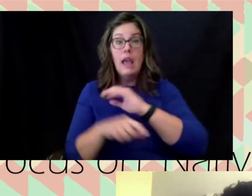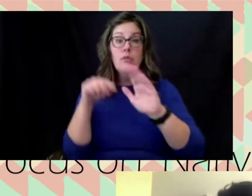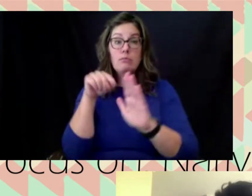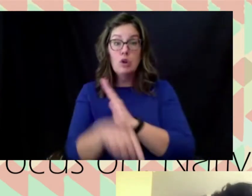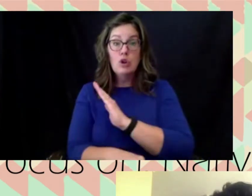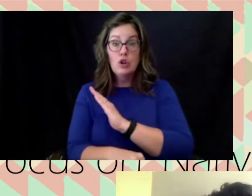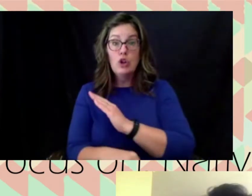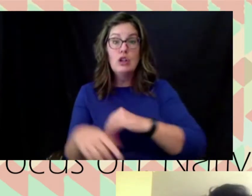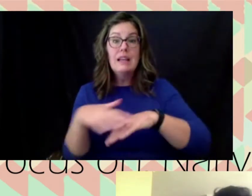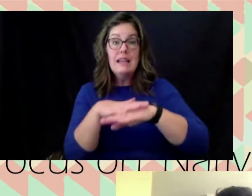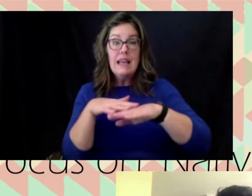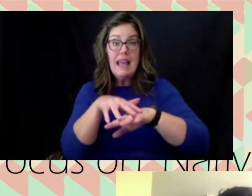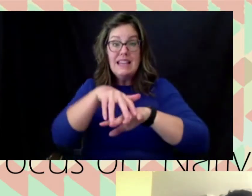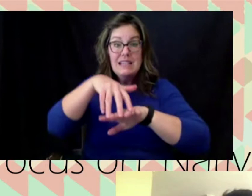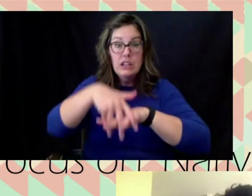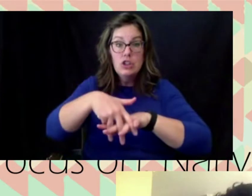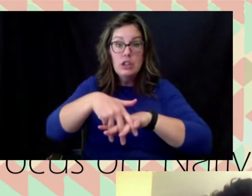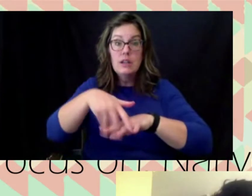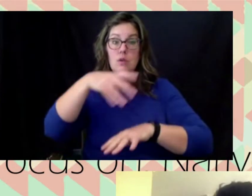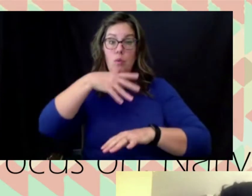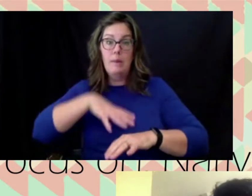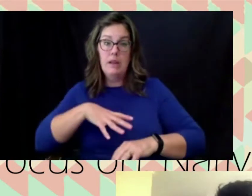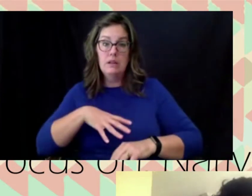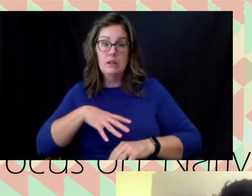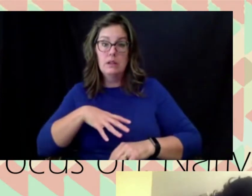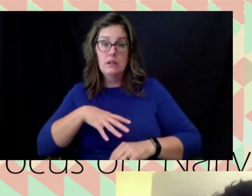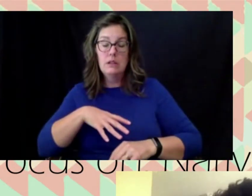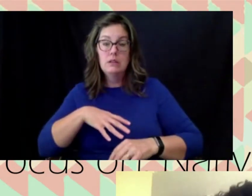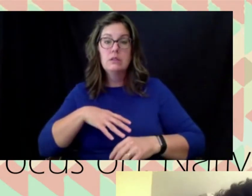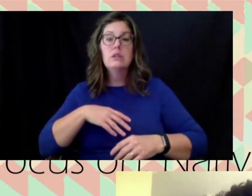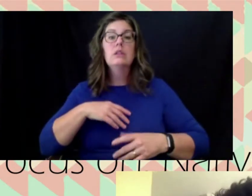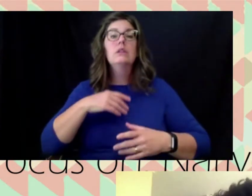could you also explain what is so significant about oil and gas production in north dakota